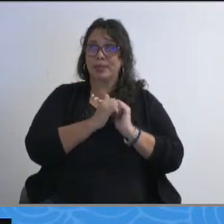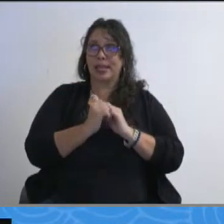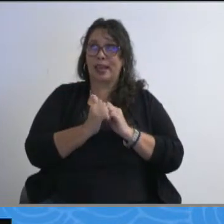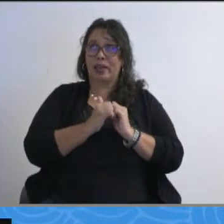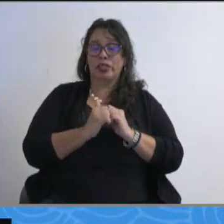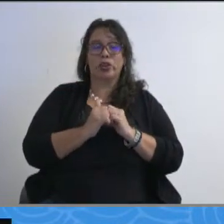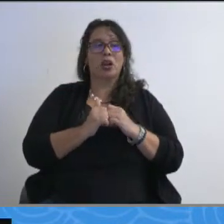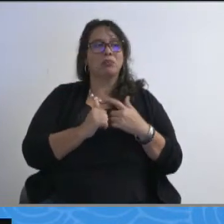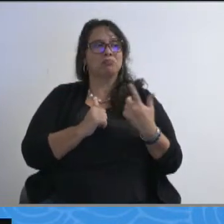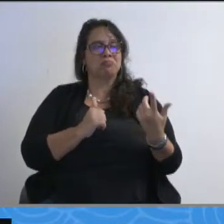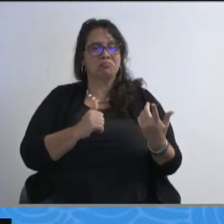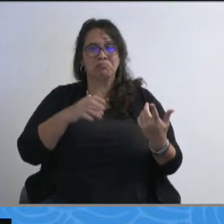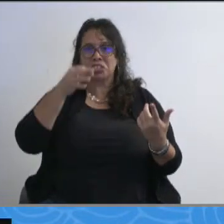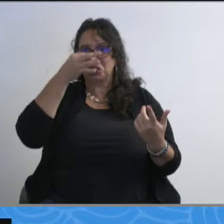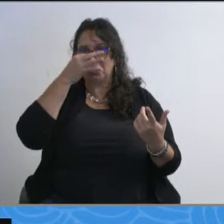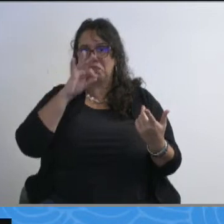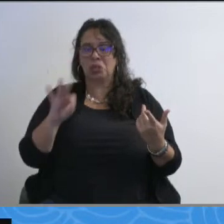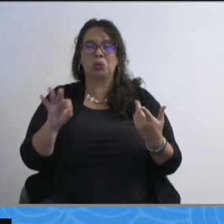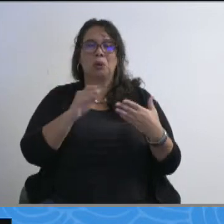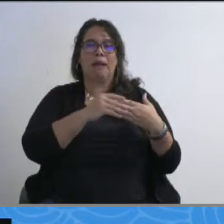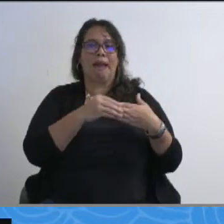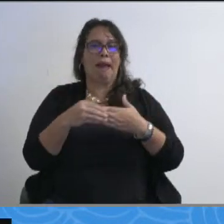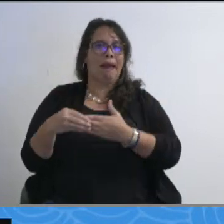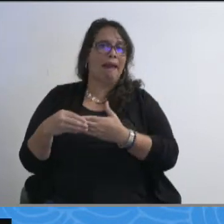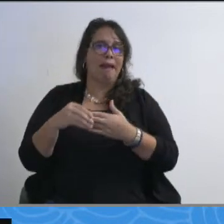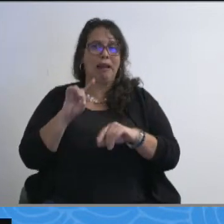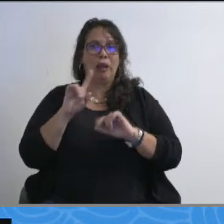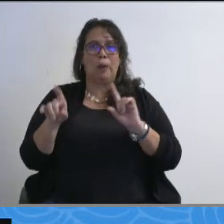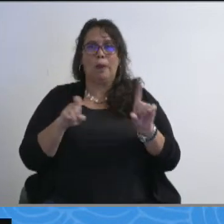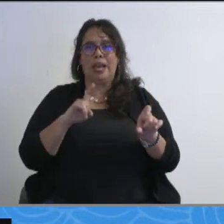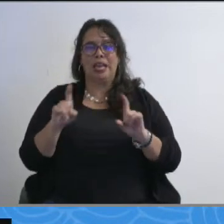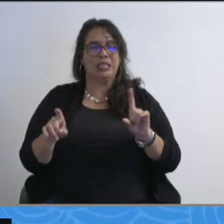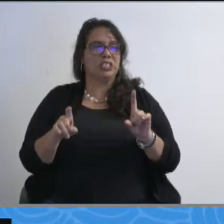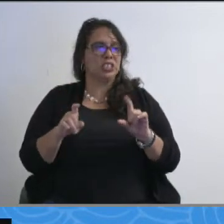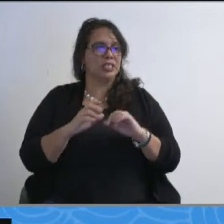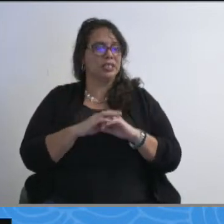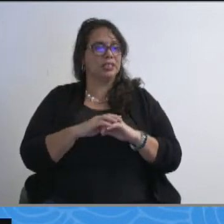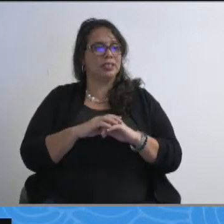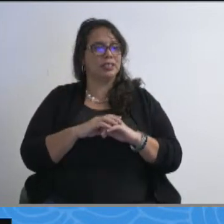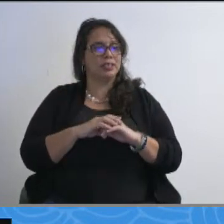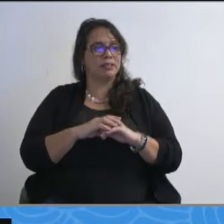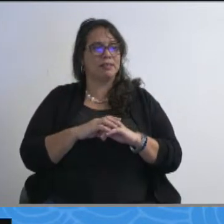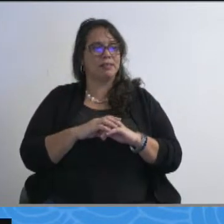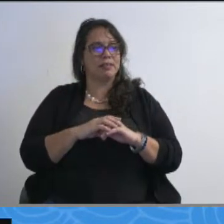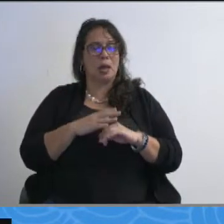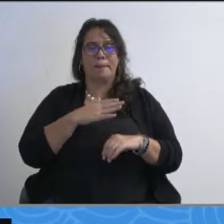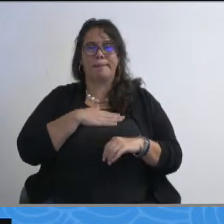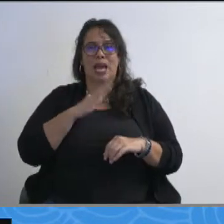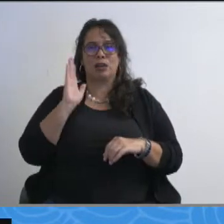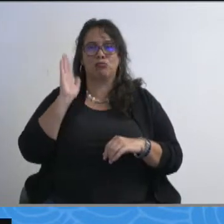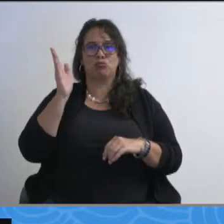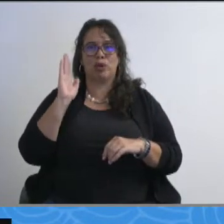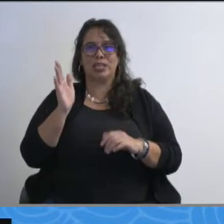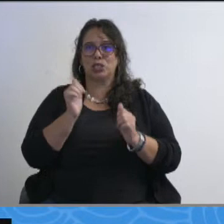these are just a couple of guiding questions that will just guide my presentation with all of you